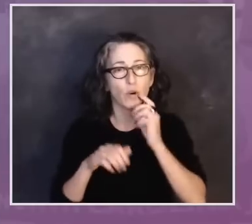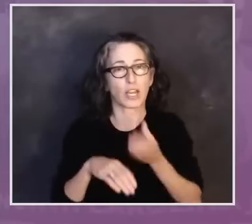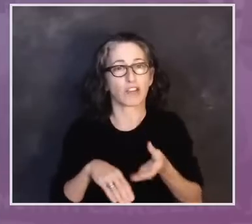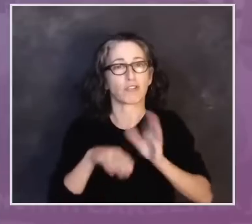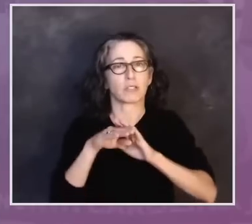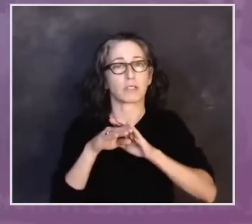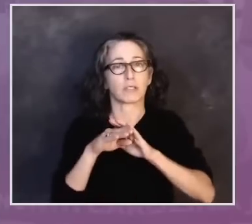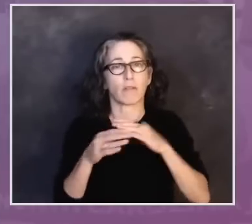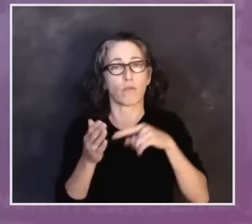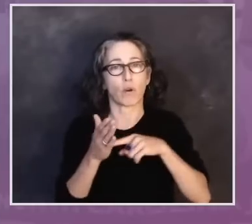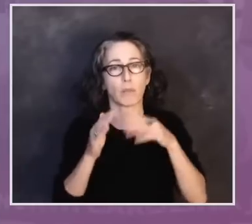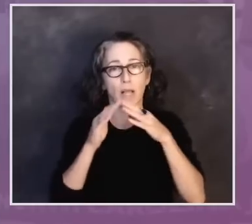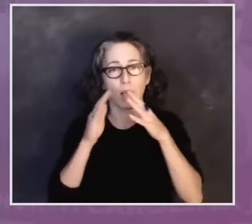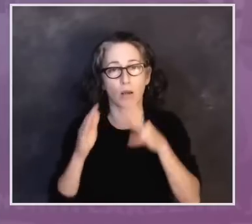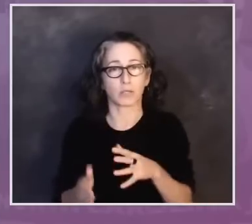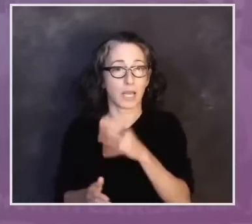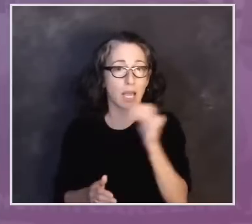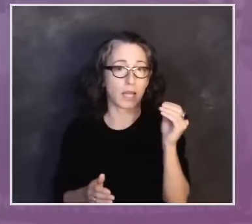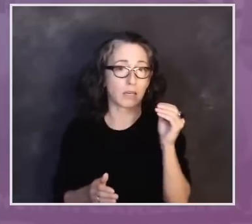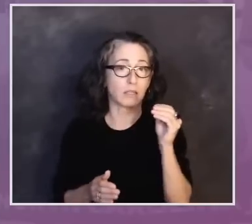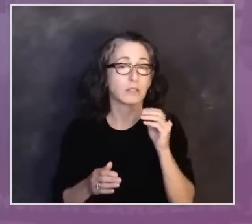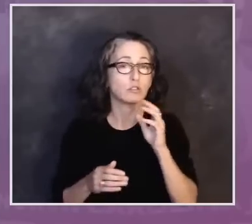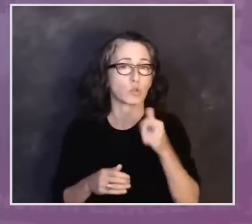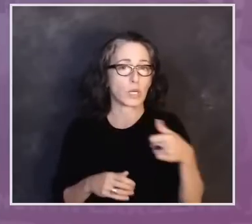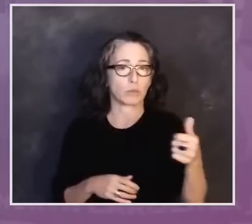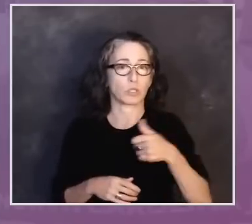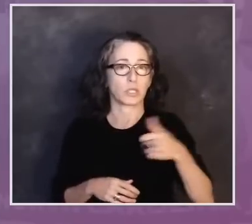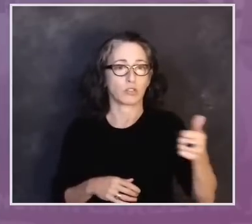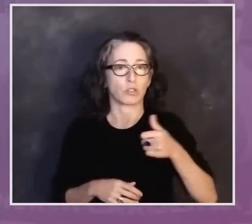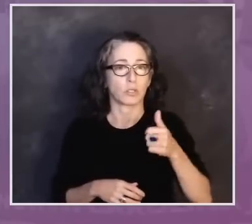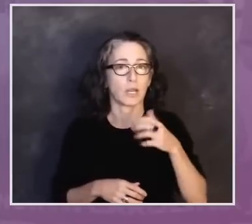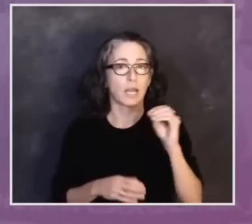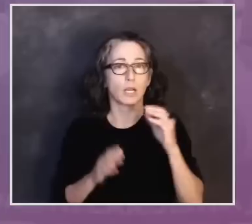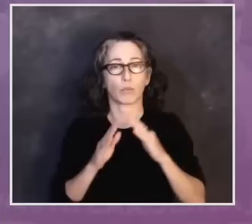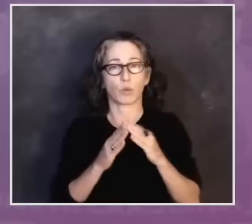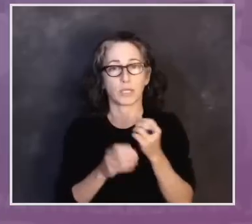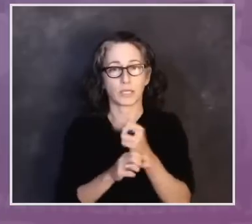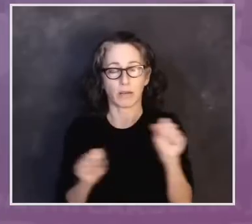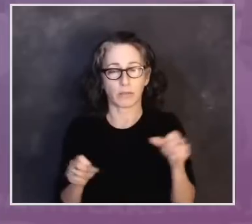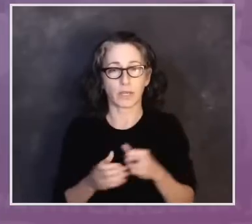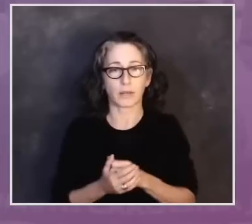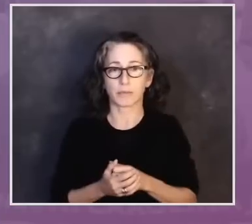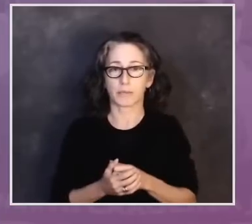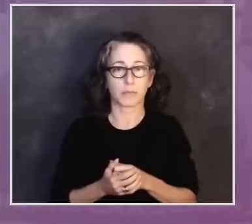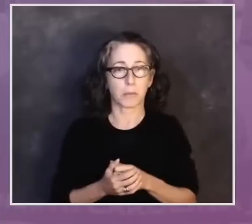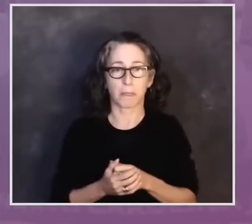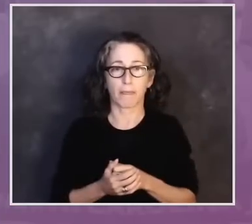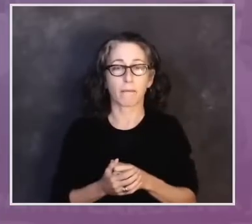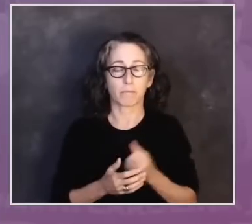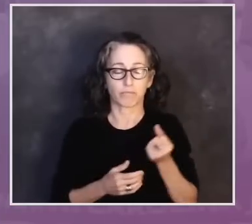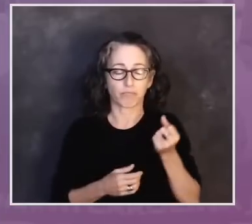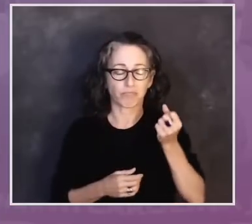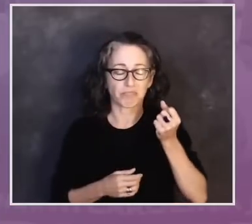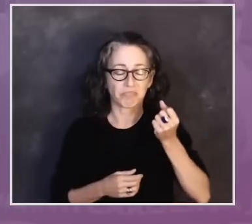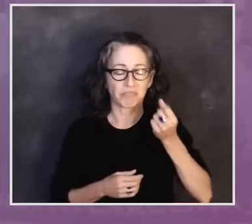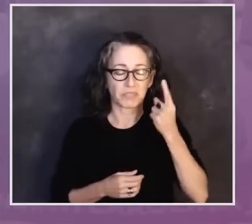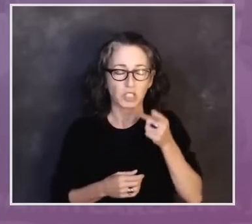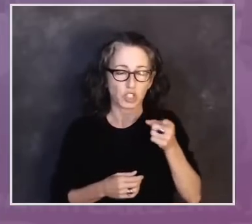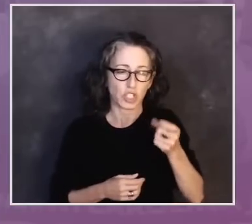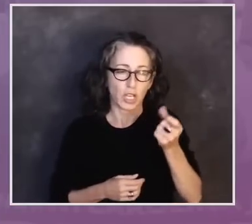SHE'S LED A REAL POLICY EFFORT TO INCREASE AFFORDABLE HOUSING ALONG WITH TALKING ABOUT